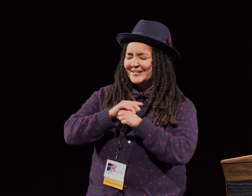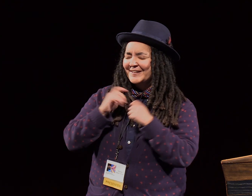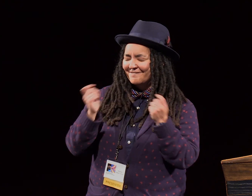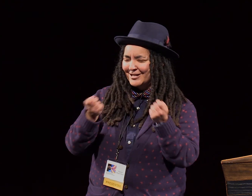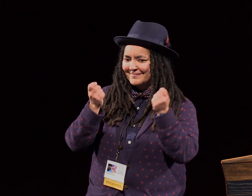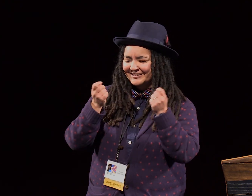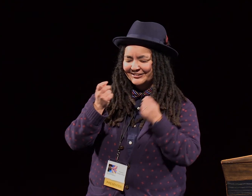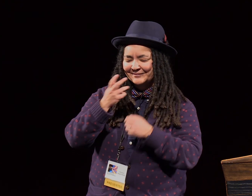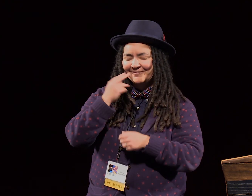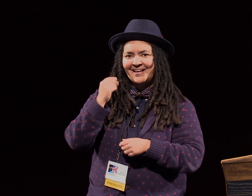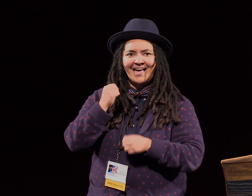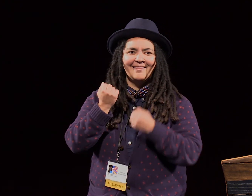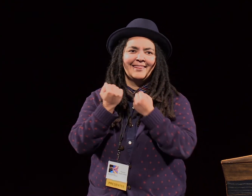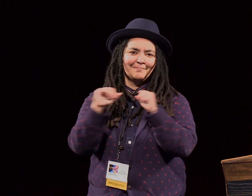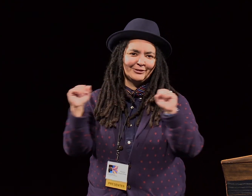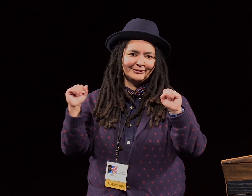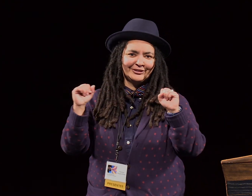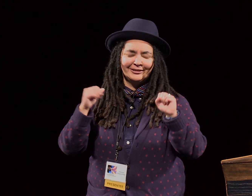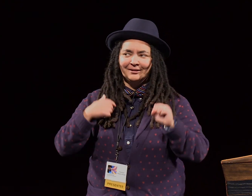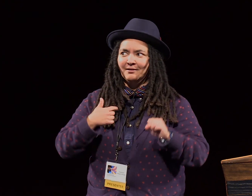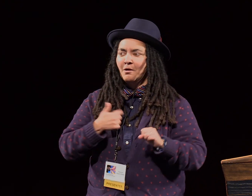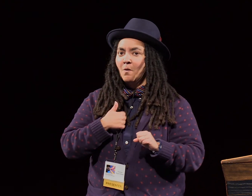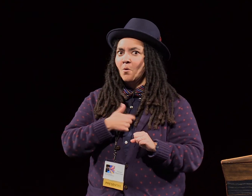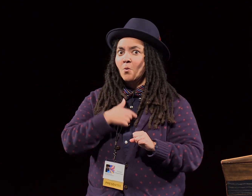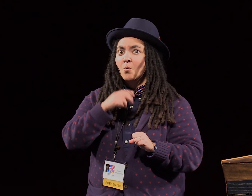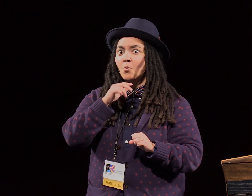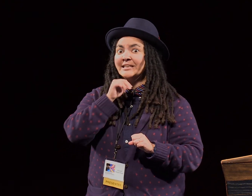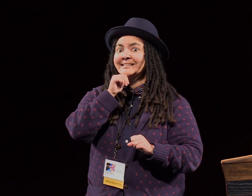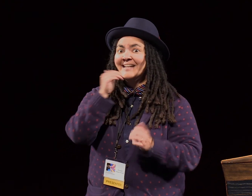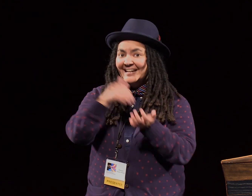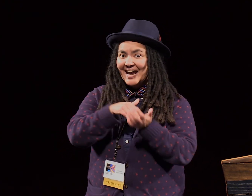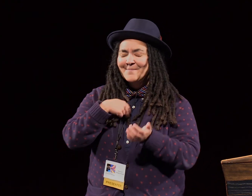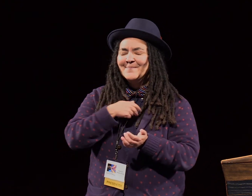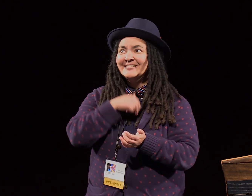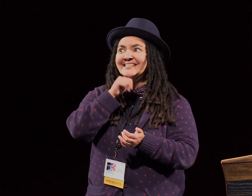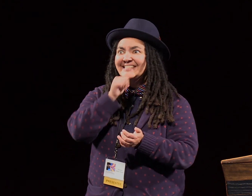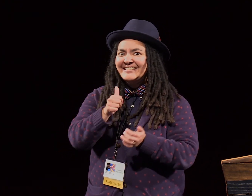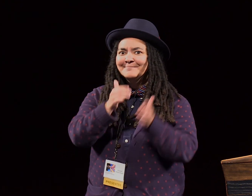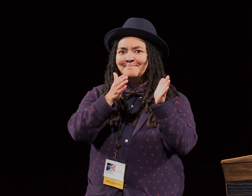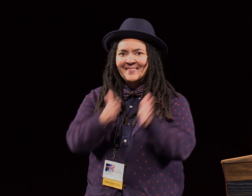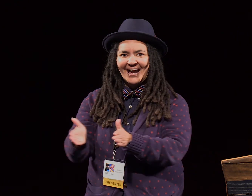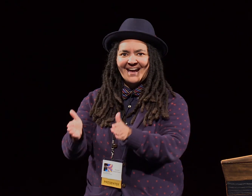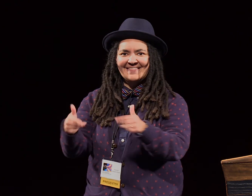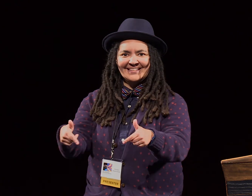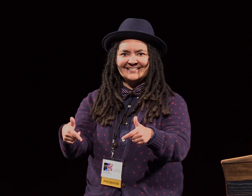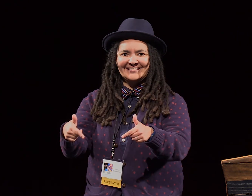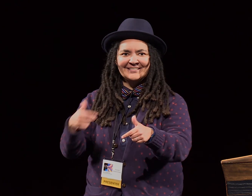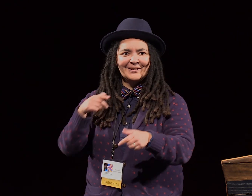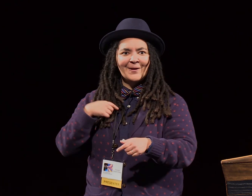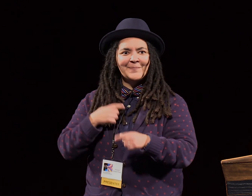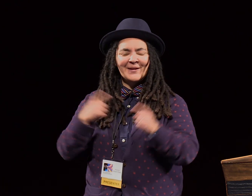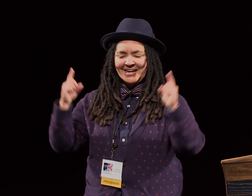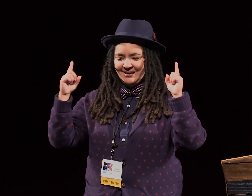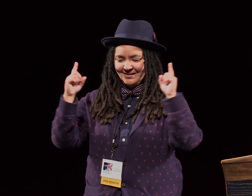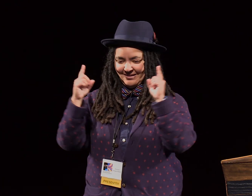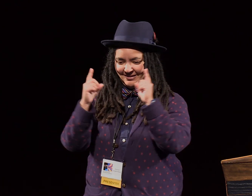Resistance is a celebration, liberation. Again, we didn't plan to do this.